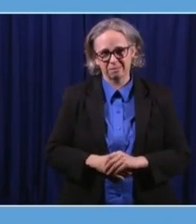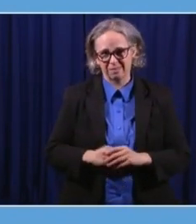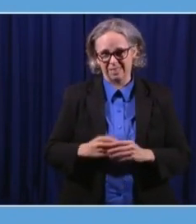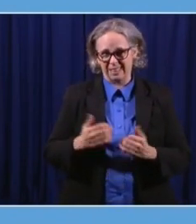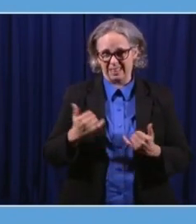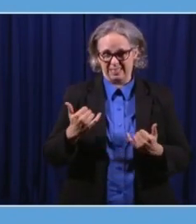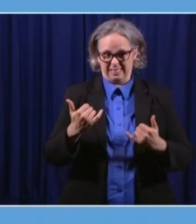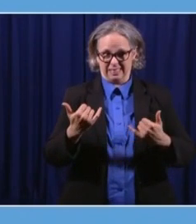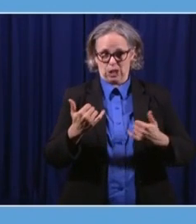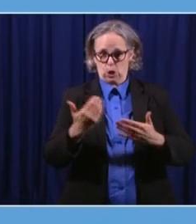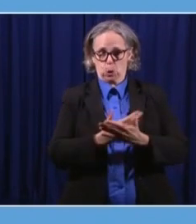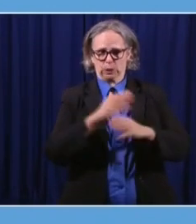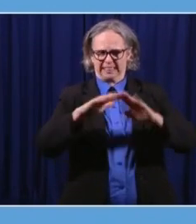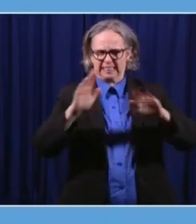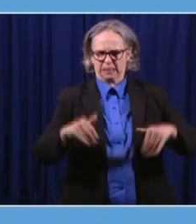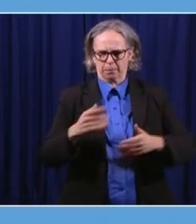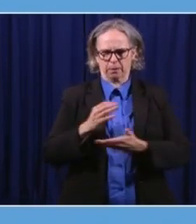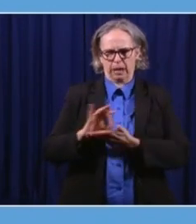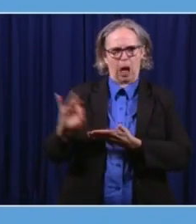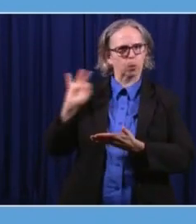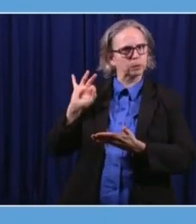NUMBER OF RED COUNTIES THAT WE